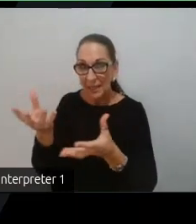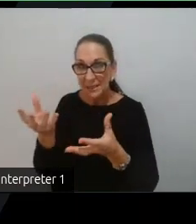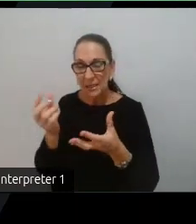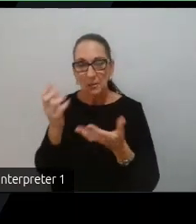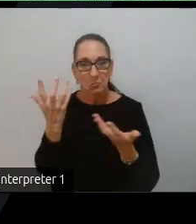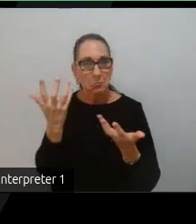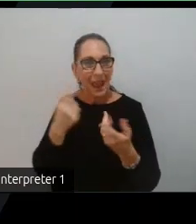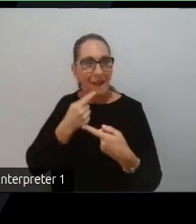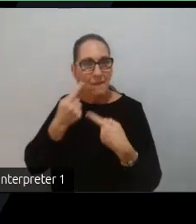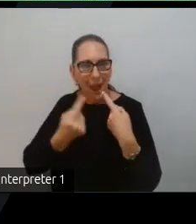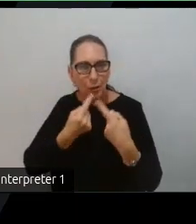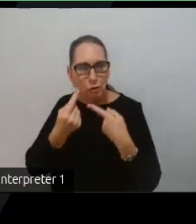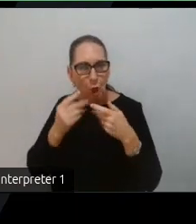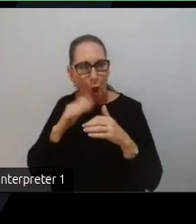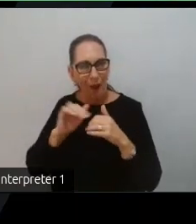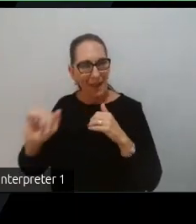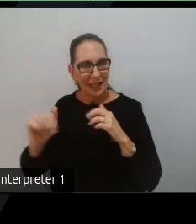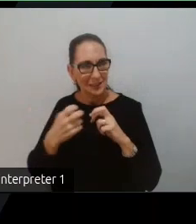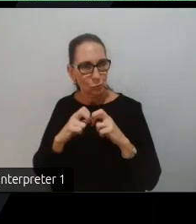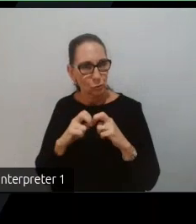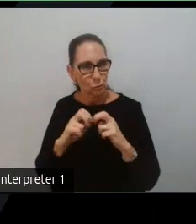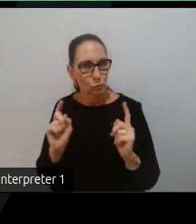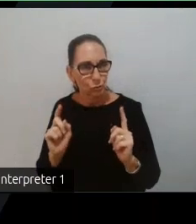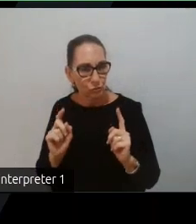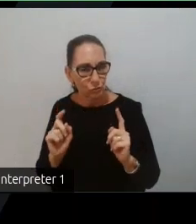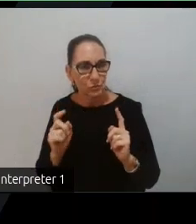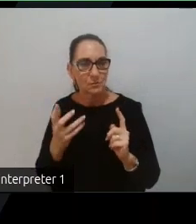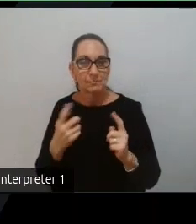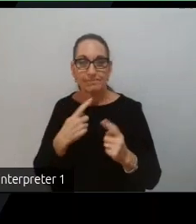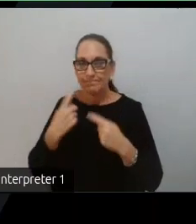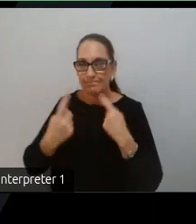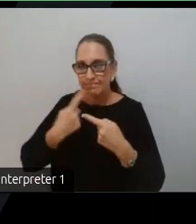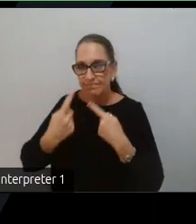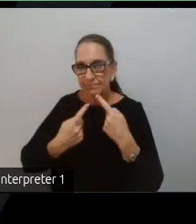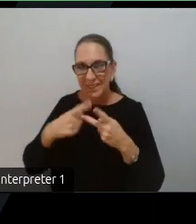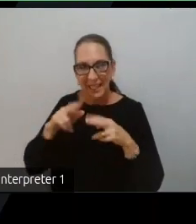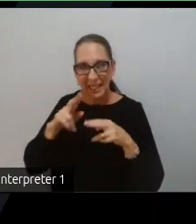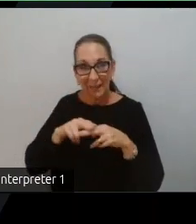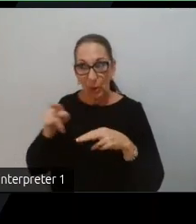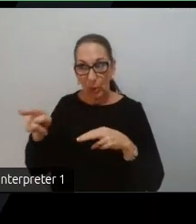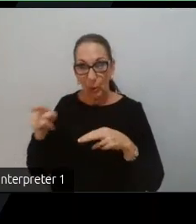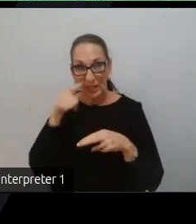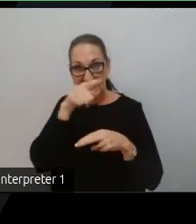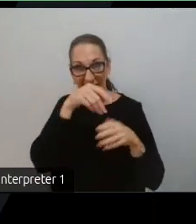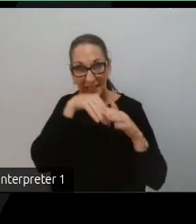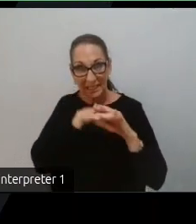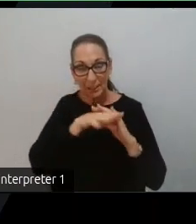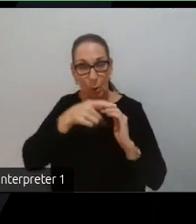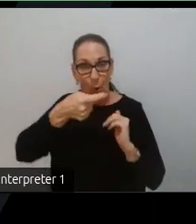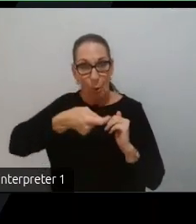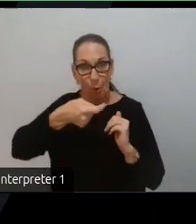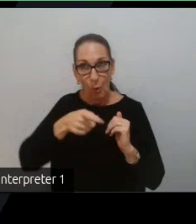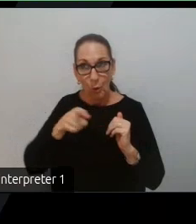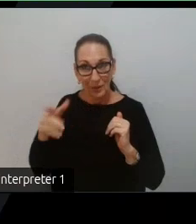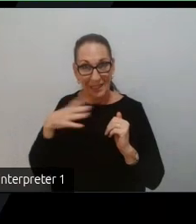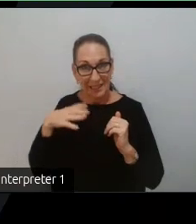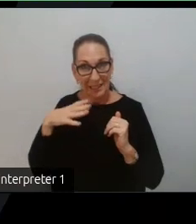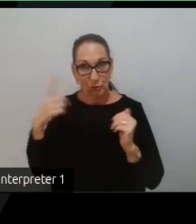problem is, explaining to them if they're in court and um needing need to appear before the court on